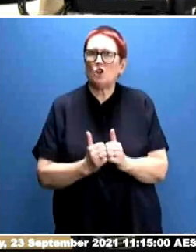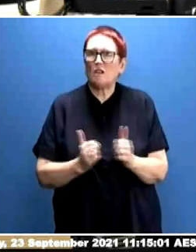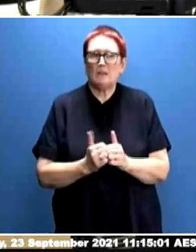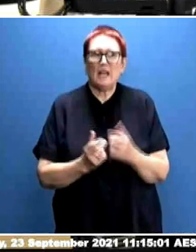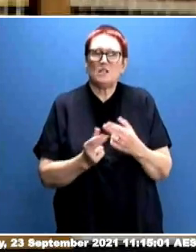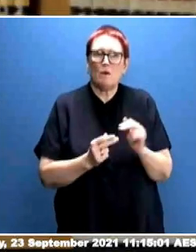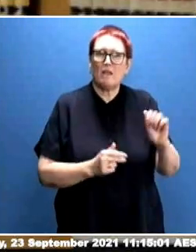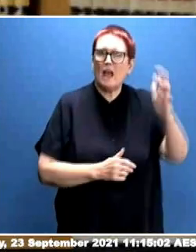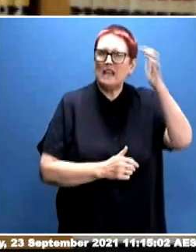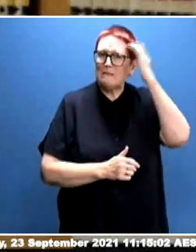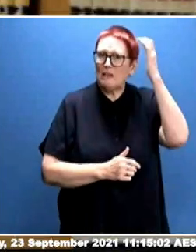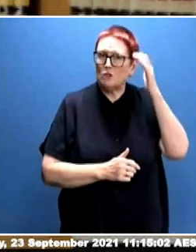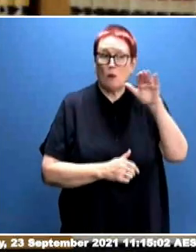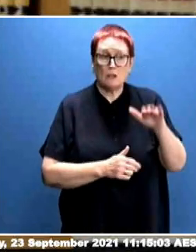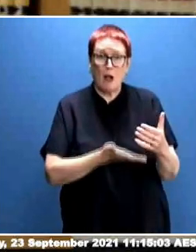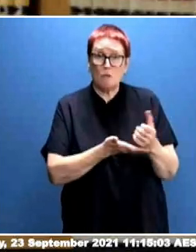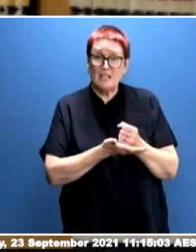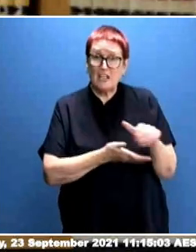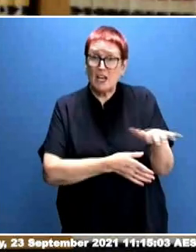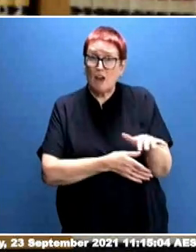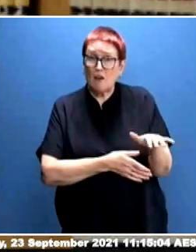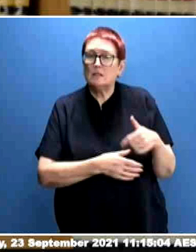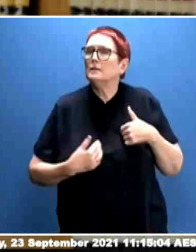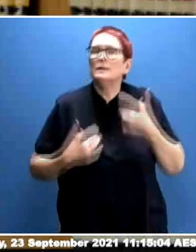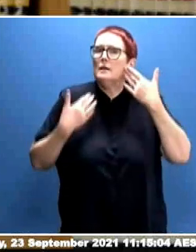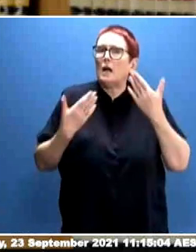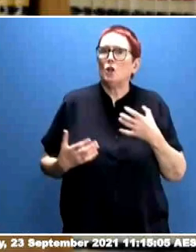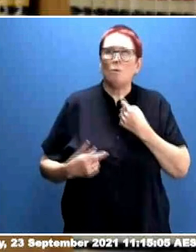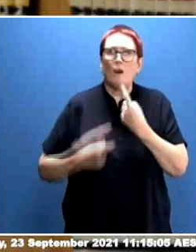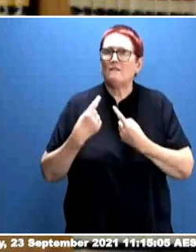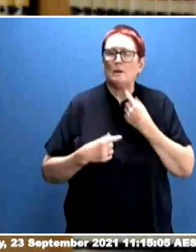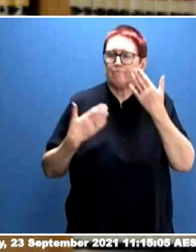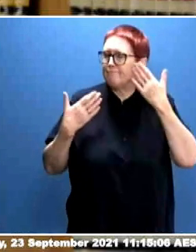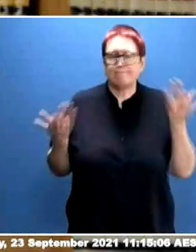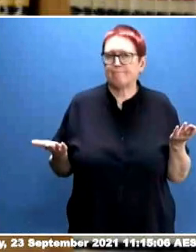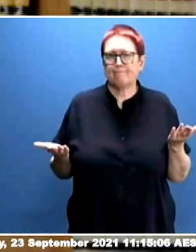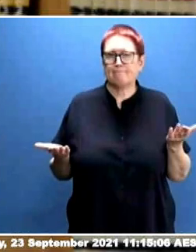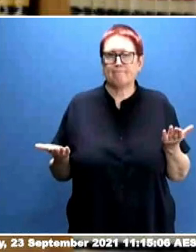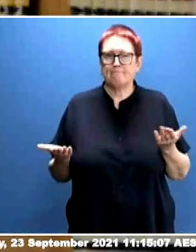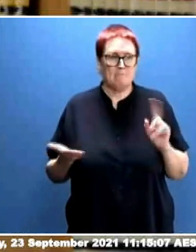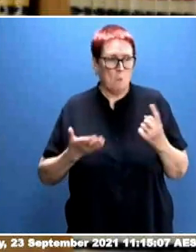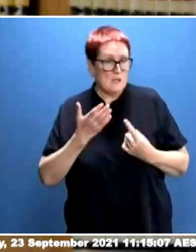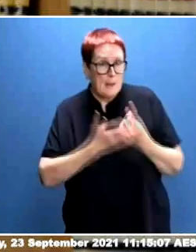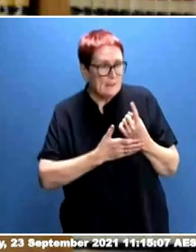and I have no further information that I could speak to in relation to where that's at and how it's being progressed.